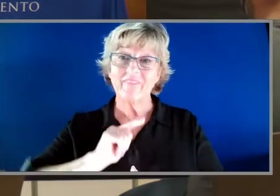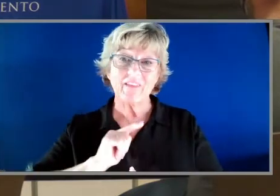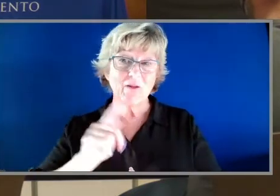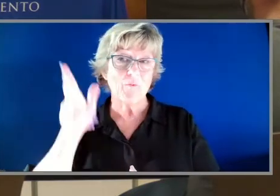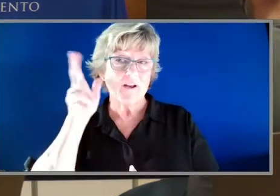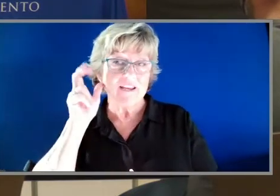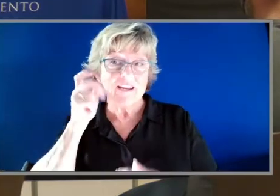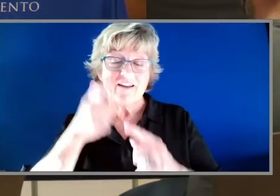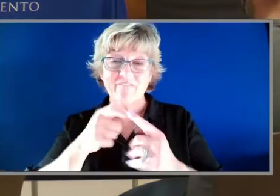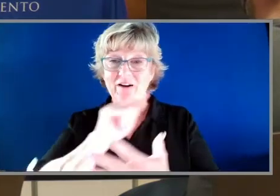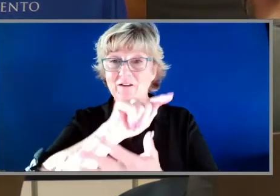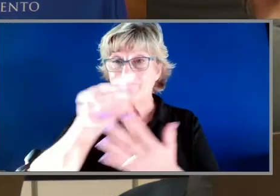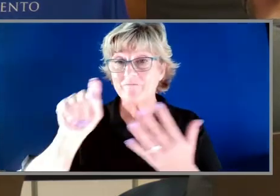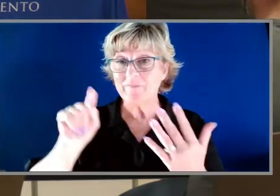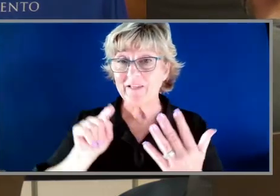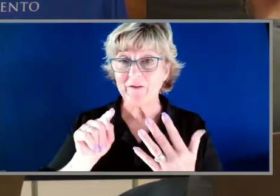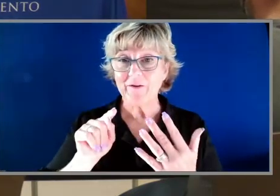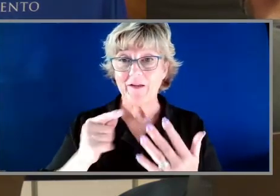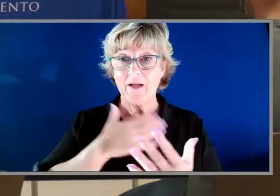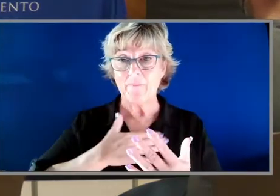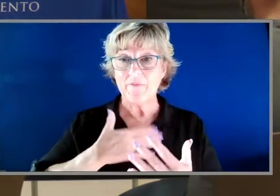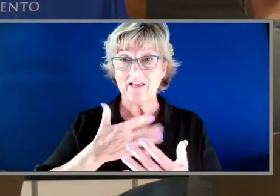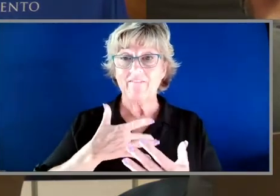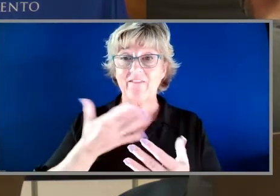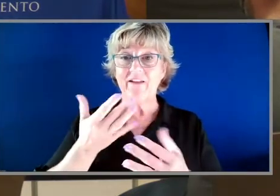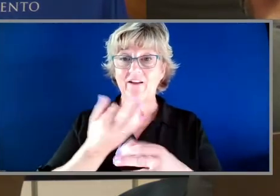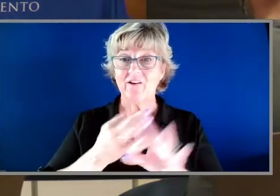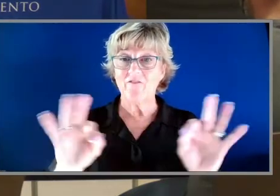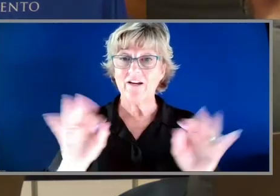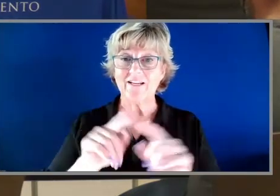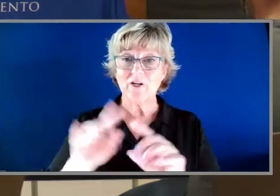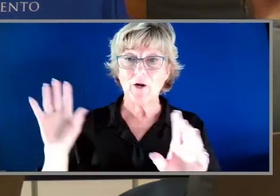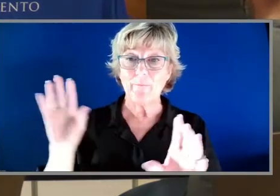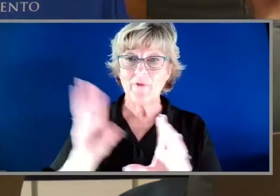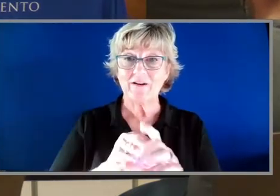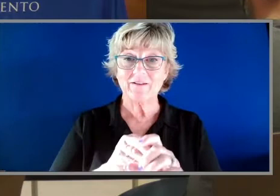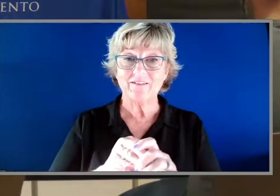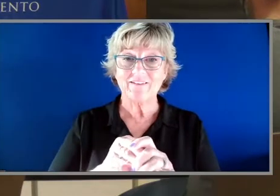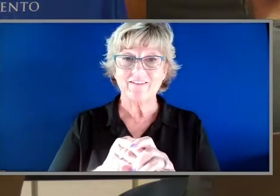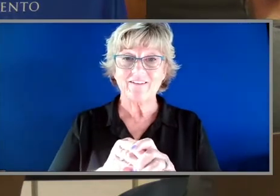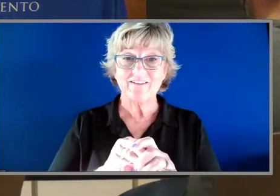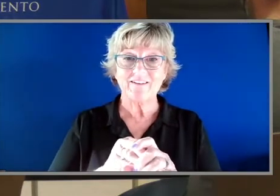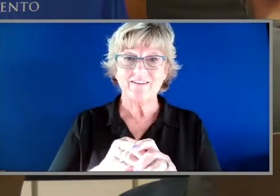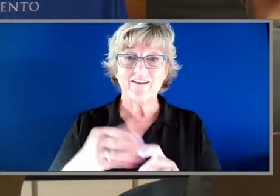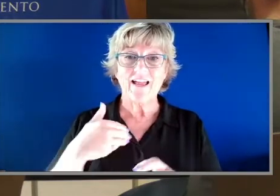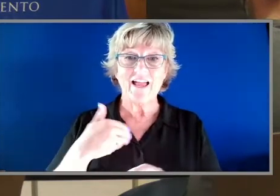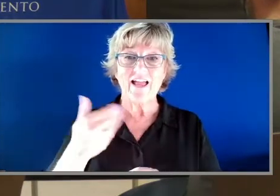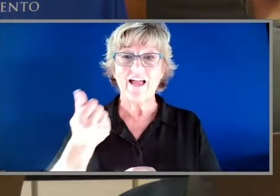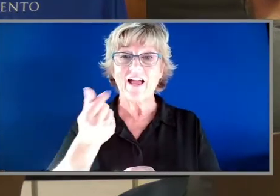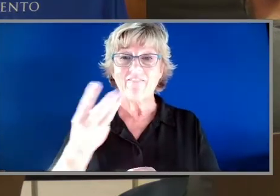Studio: conversational we want this to be engaging we want to hear from you, so please feel free to participate, I already